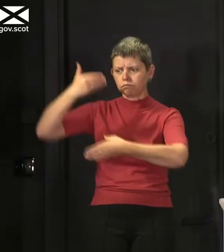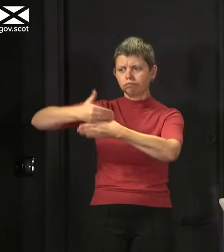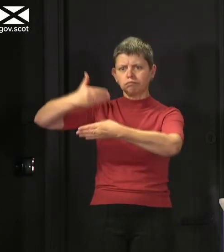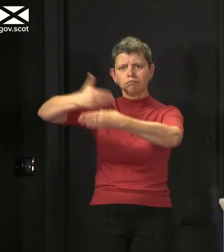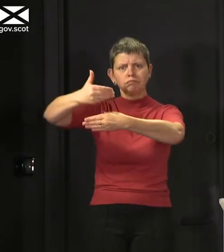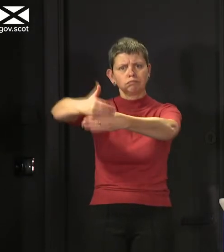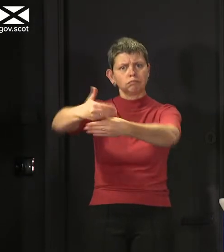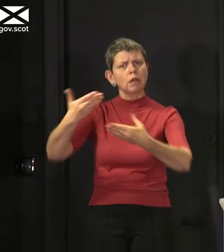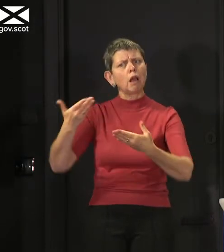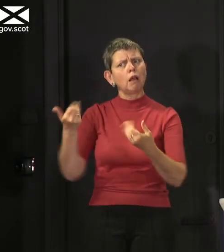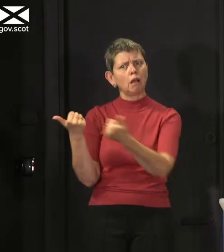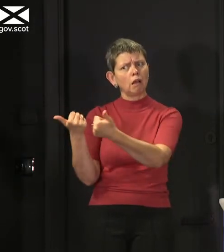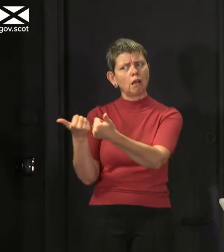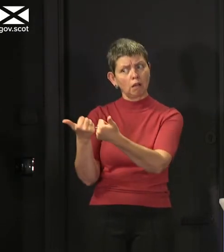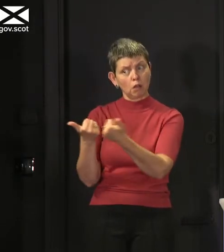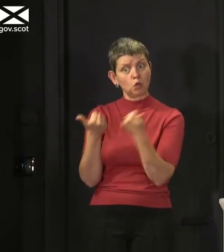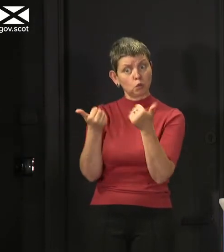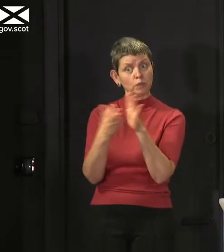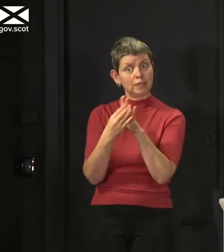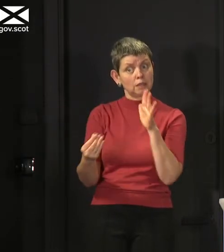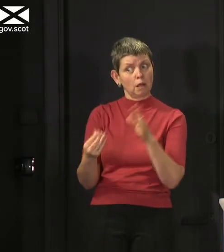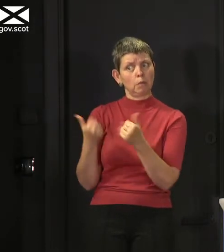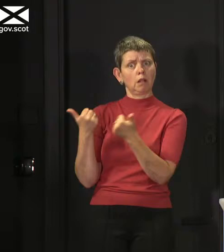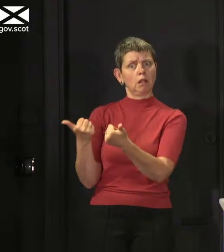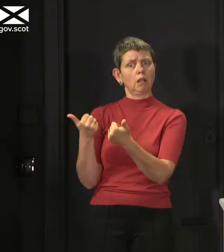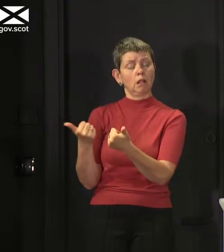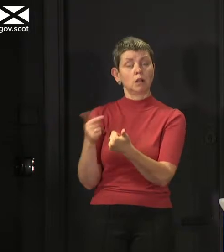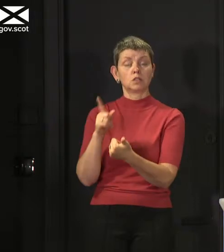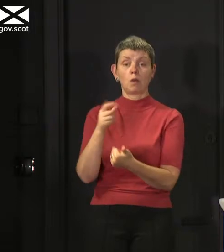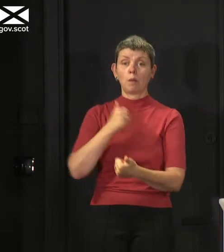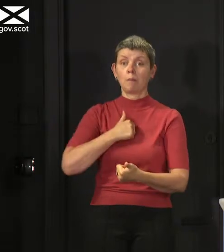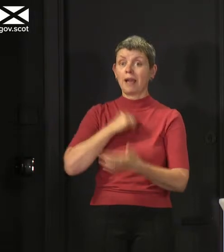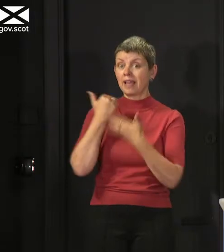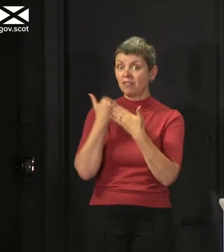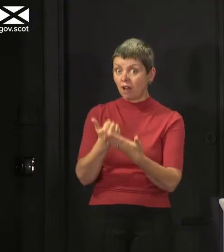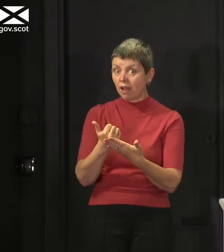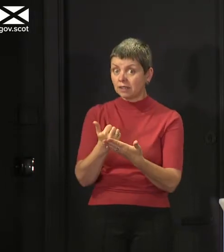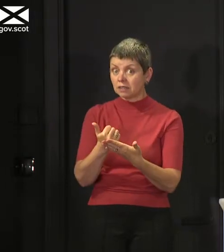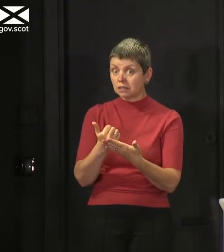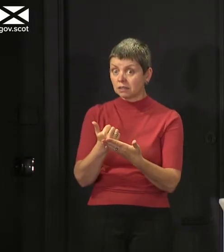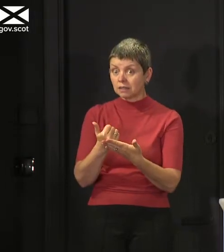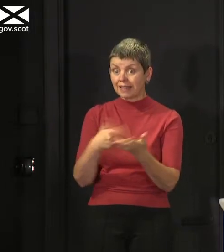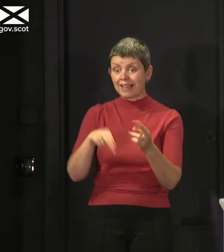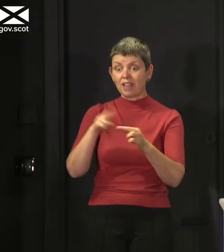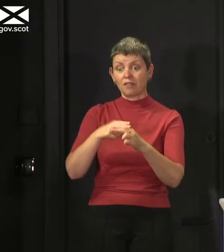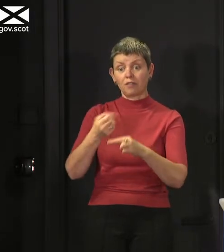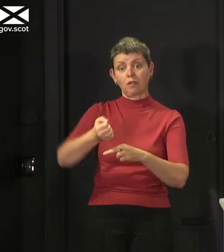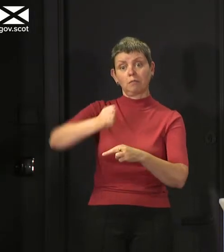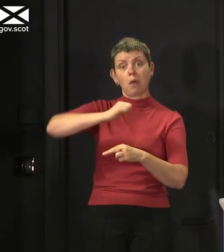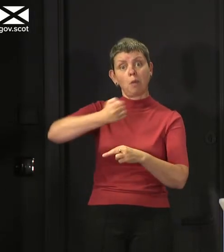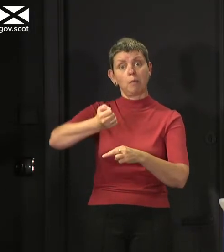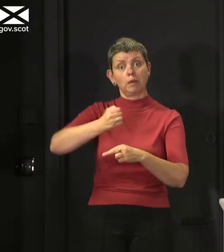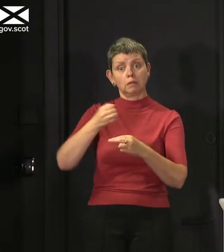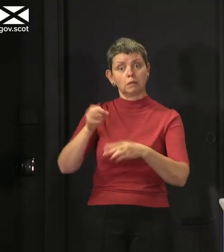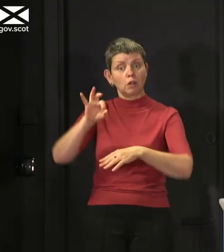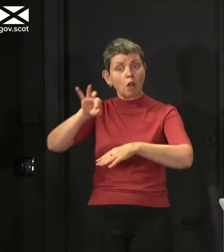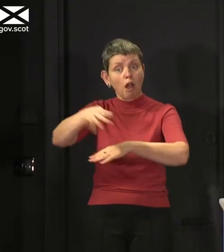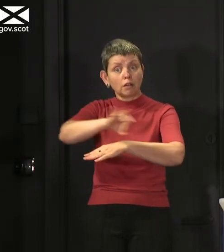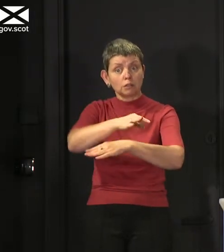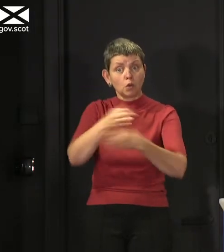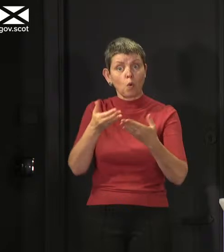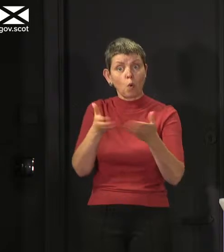practice. And my advice to beer gardens opening is, well, firstly, I think it is good to see